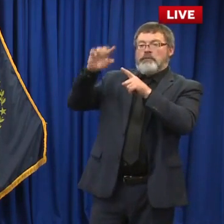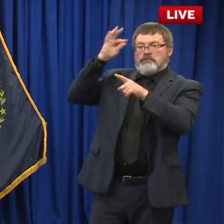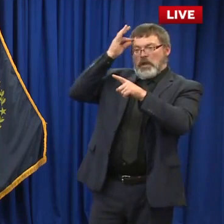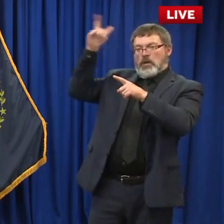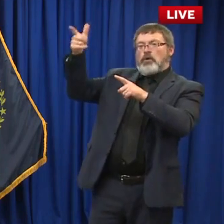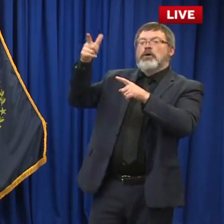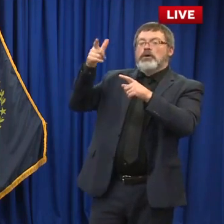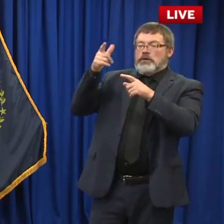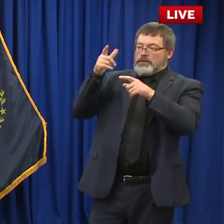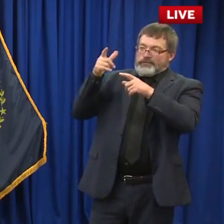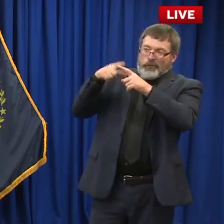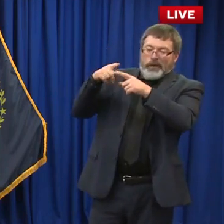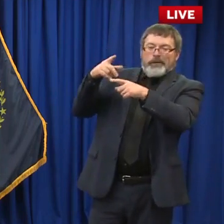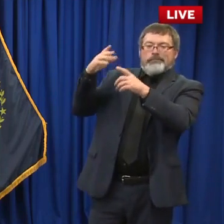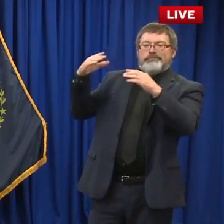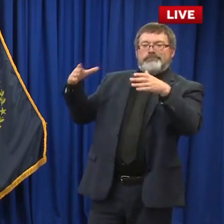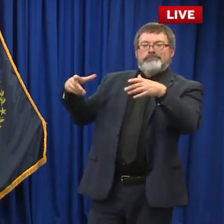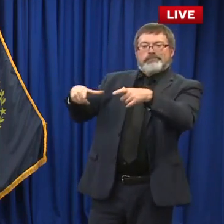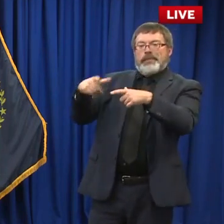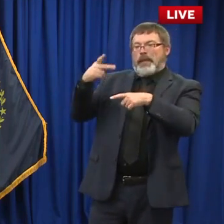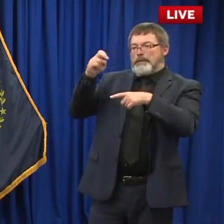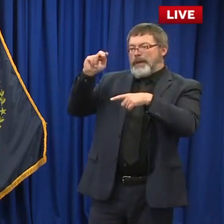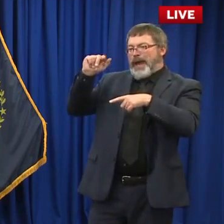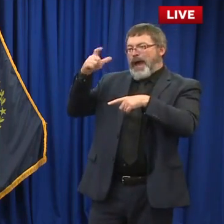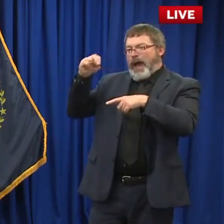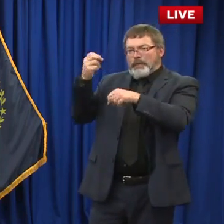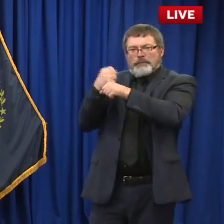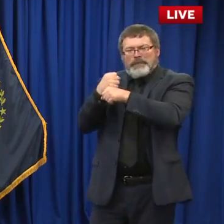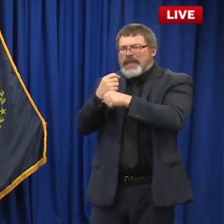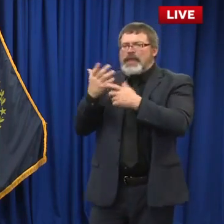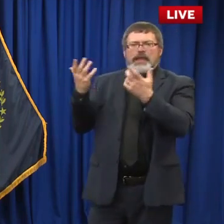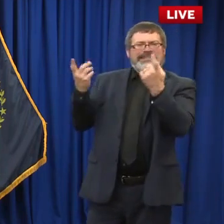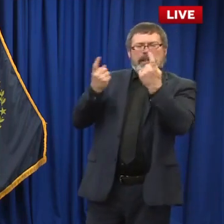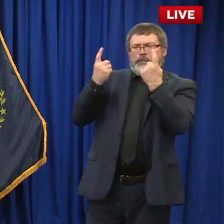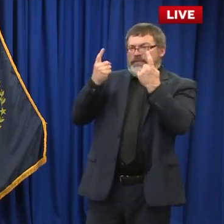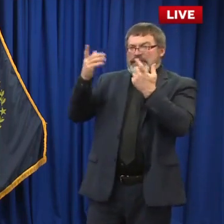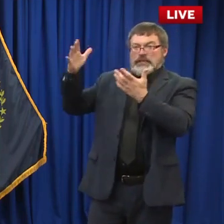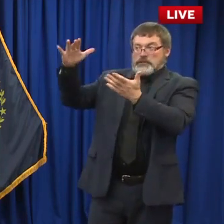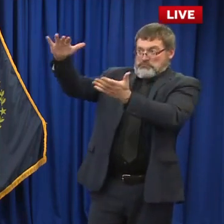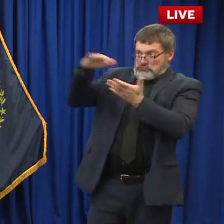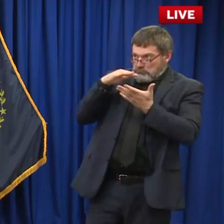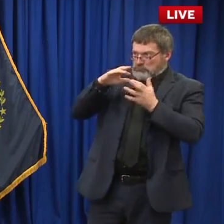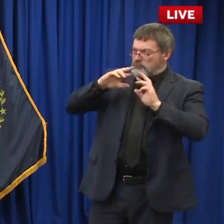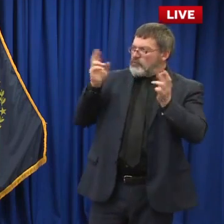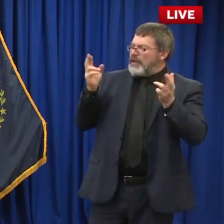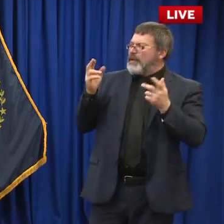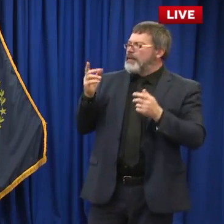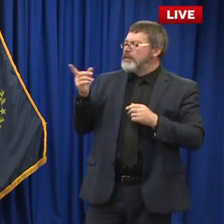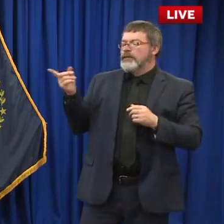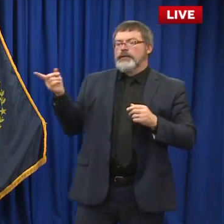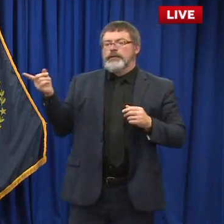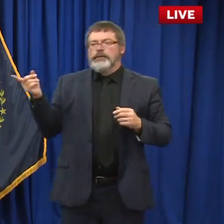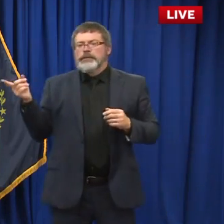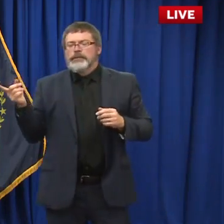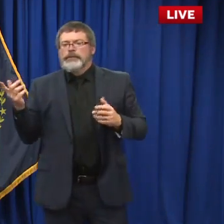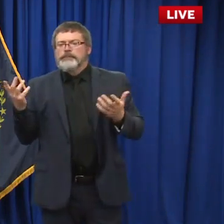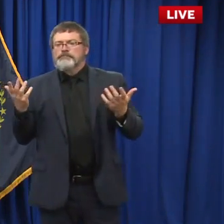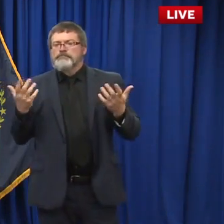IF THE PENTAGON CAN START MAKING THESE THINGS OR TAKE OVER THE PROCESS AND BLOW THE MARKET AWAY AND JUST GIVE THEM TO YOU, WOULDN'T THAT BE THE █BESTWAY TO DO IT?